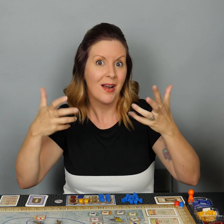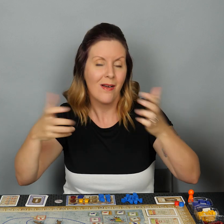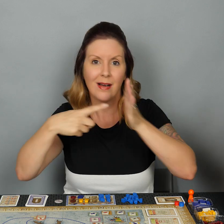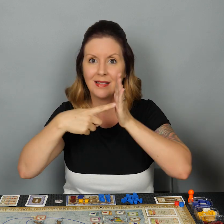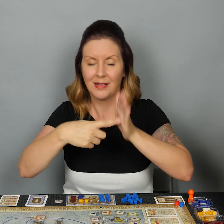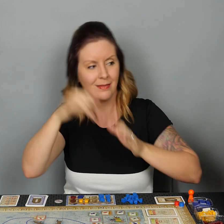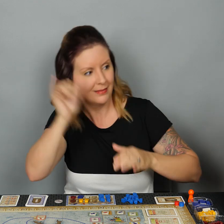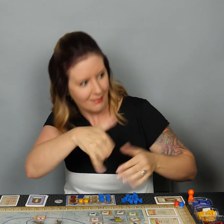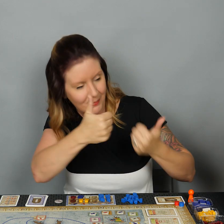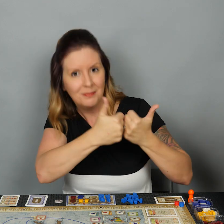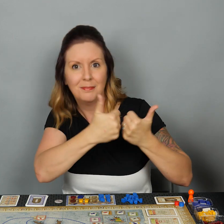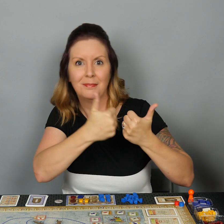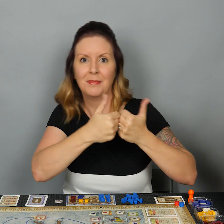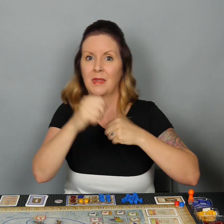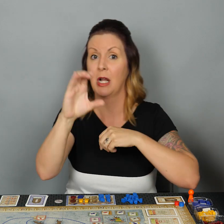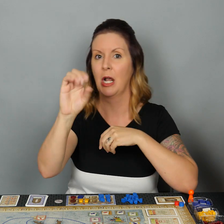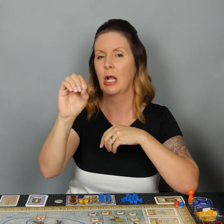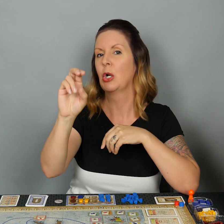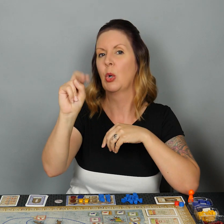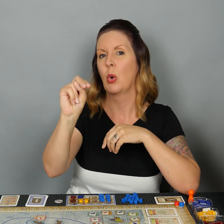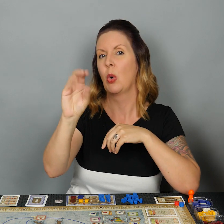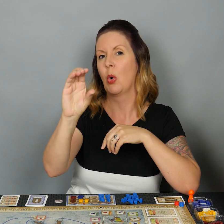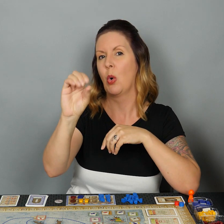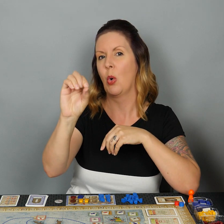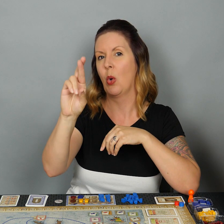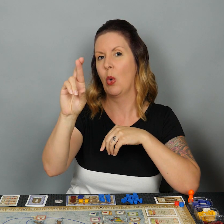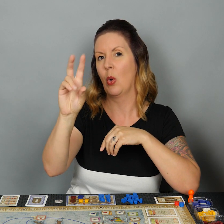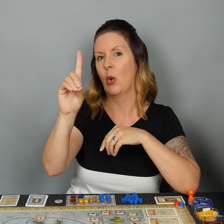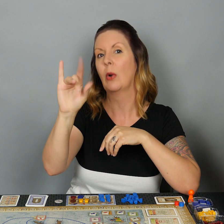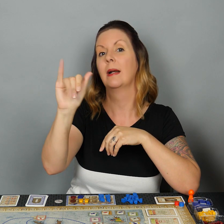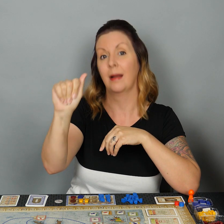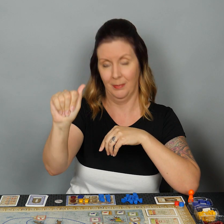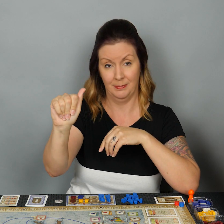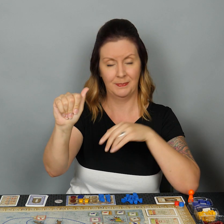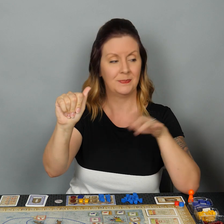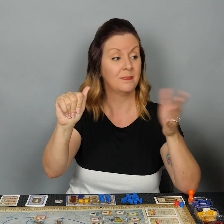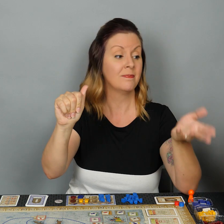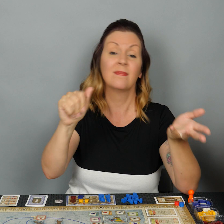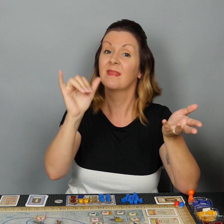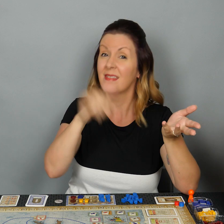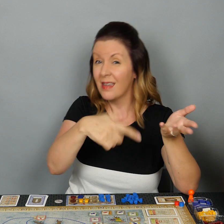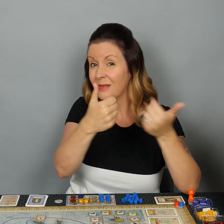Today I want to show how to play Concordia.